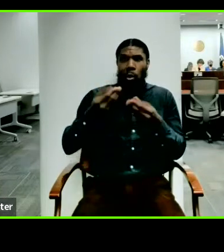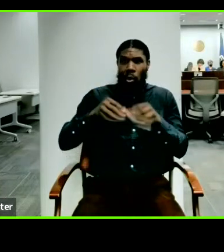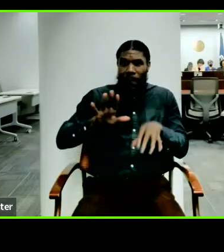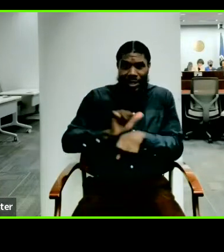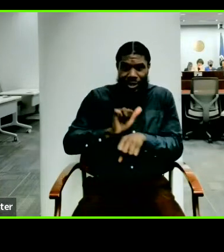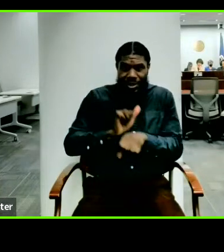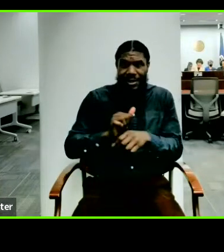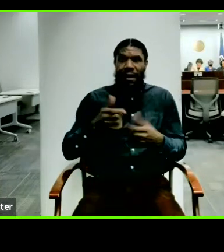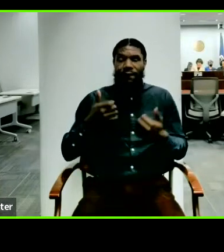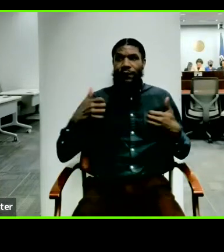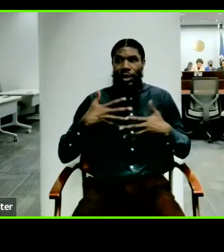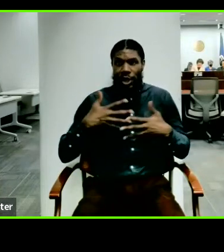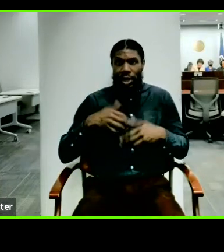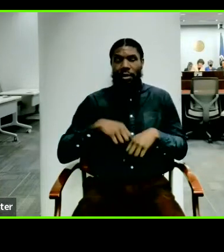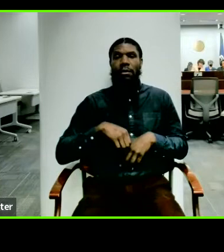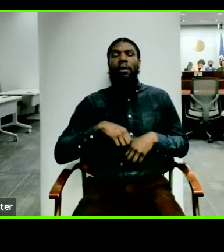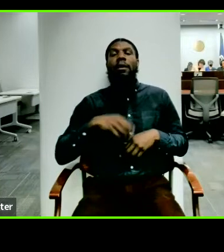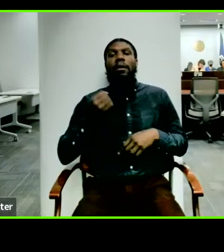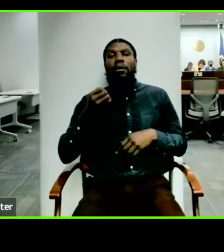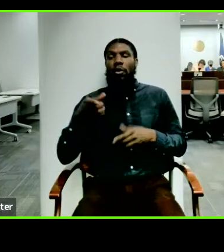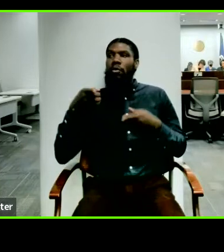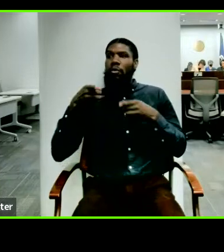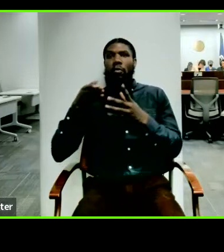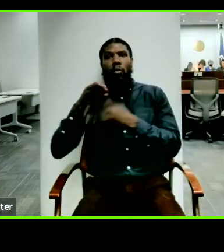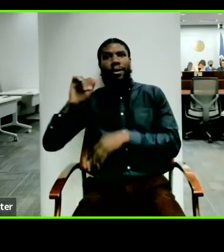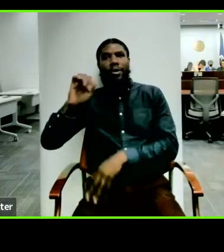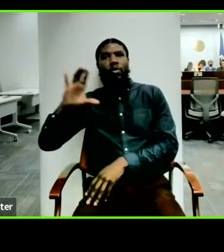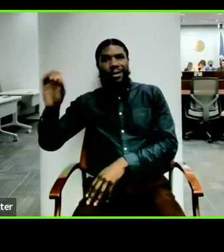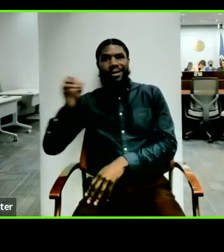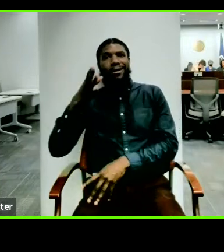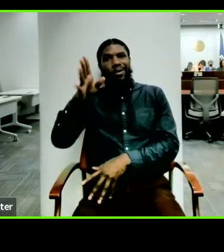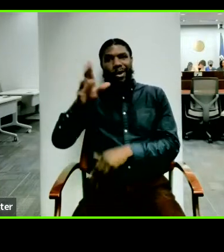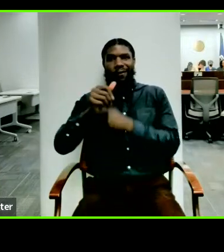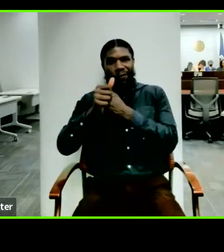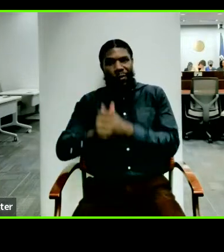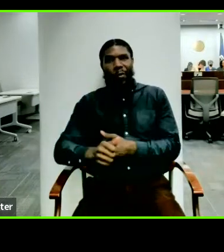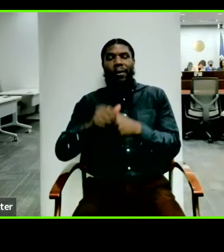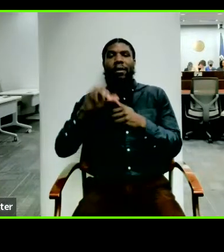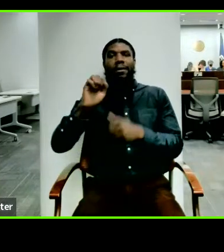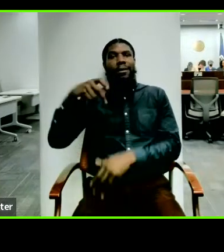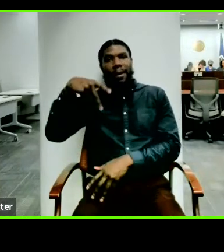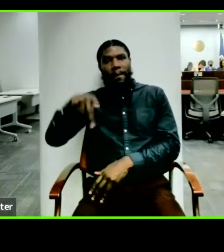can help protect religious employees fearful of discrimination at the sensitive juncture.